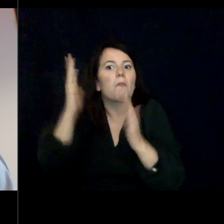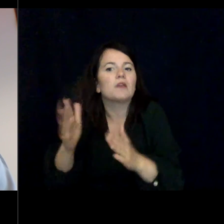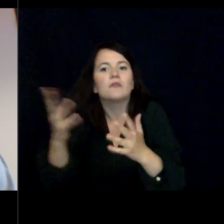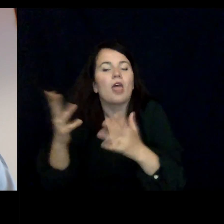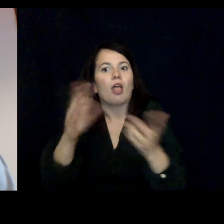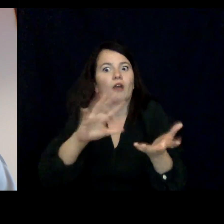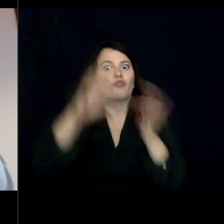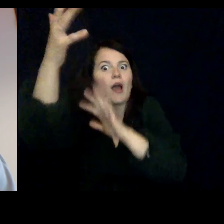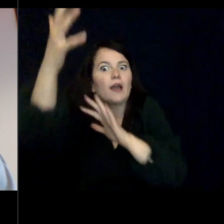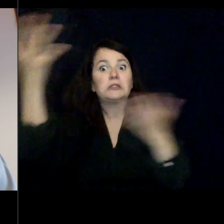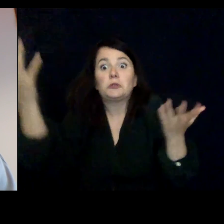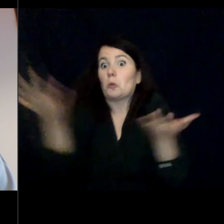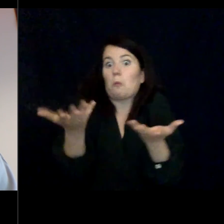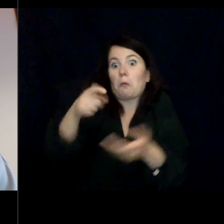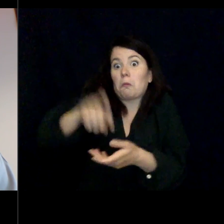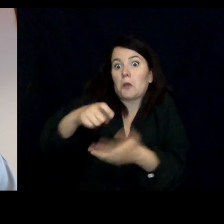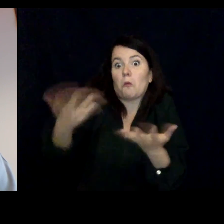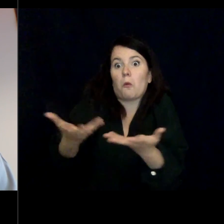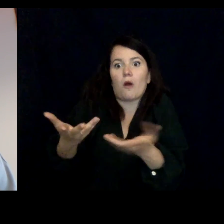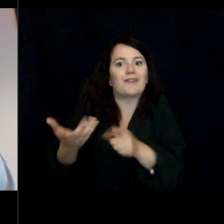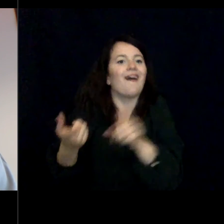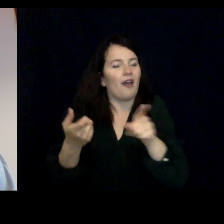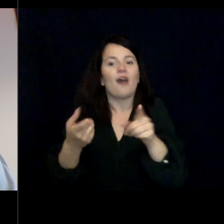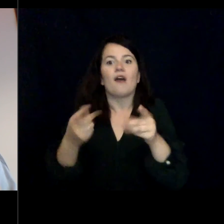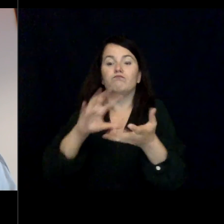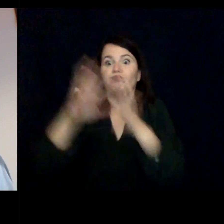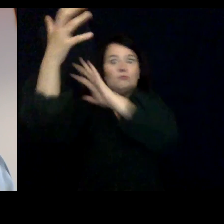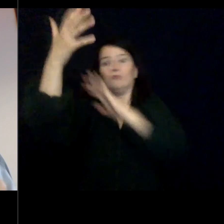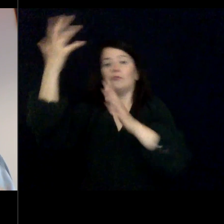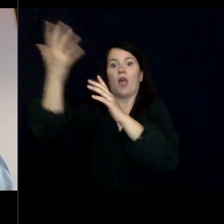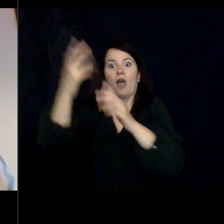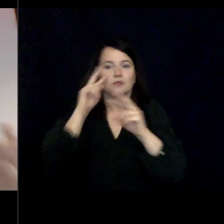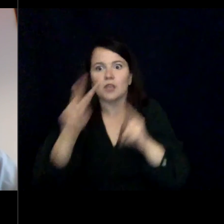it's of course absolutely essential that the people that benefit